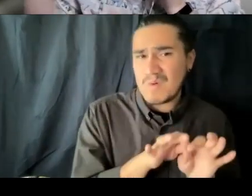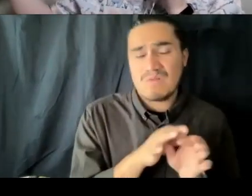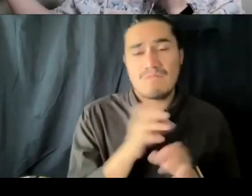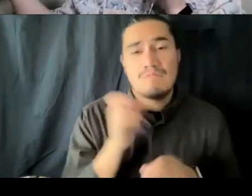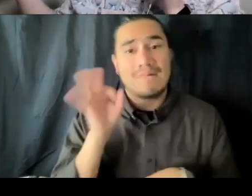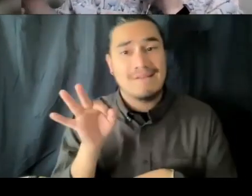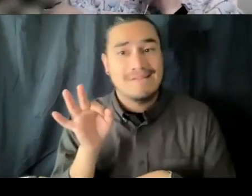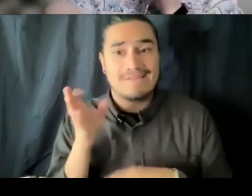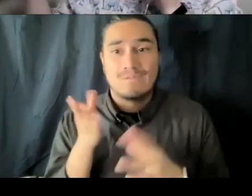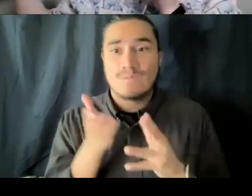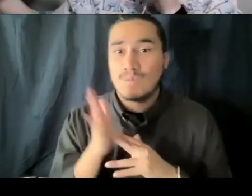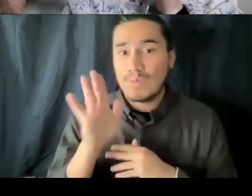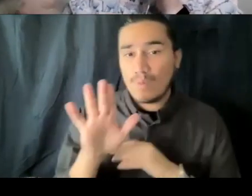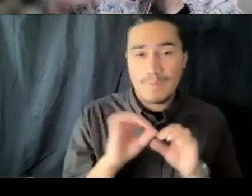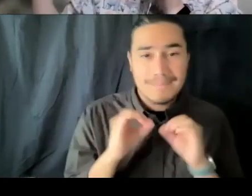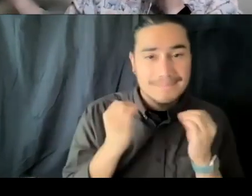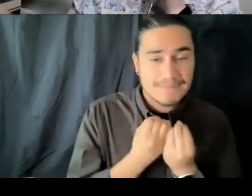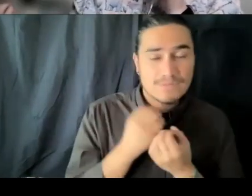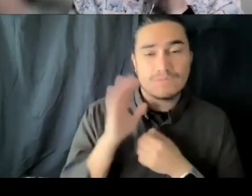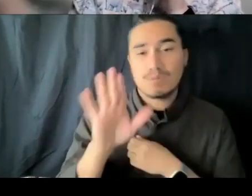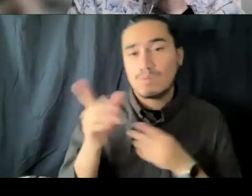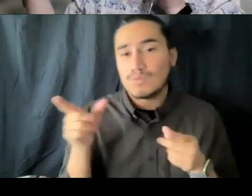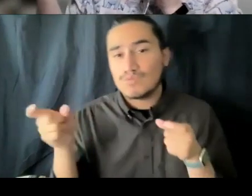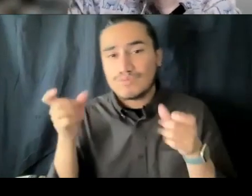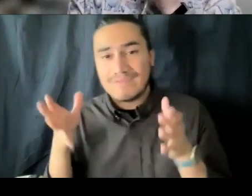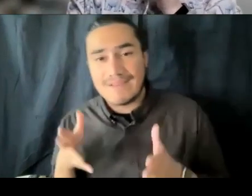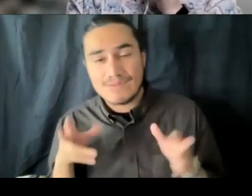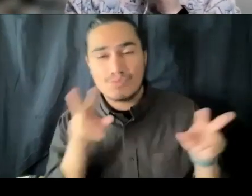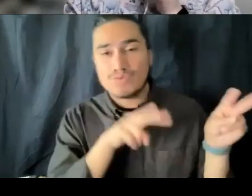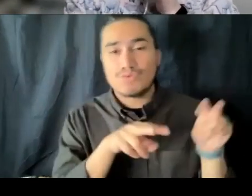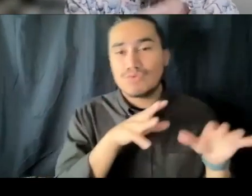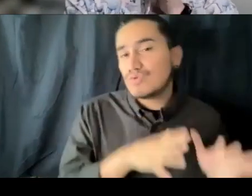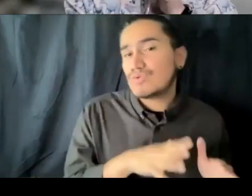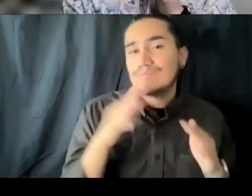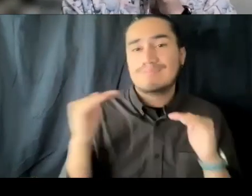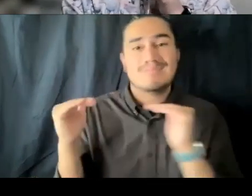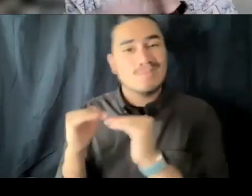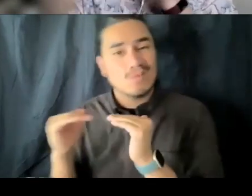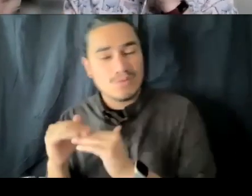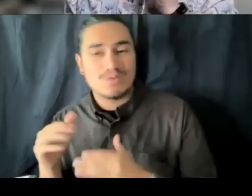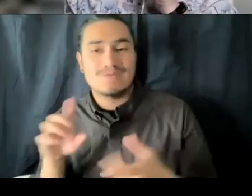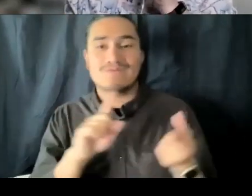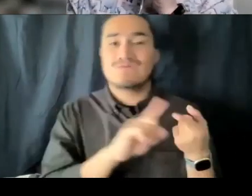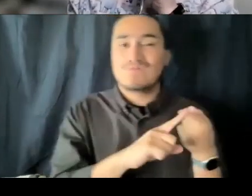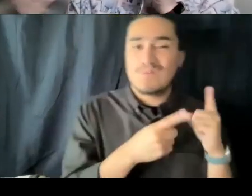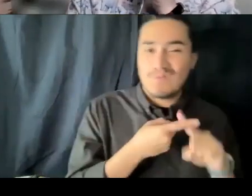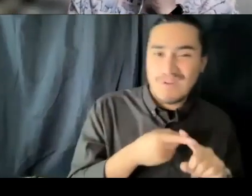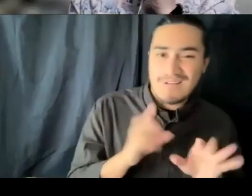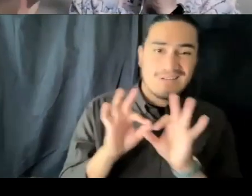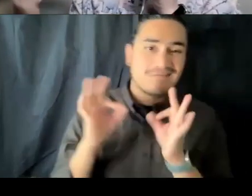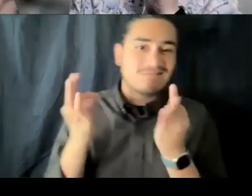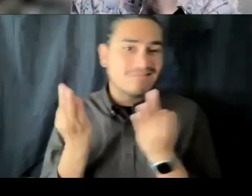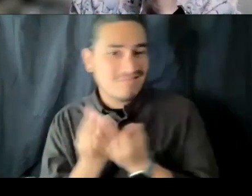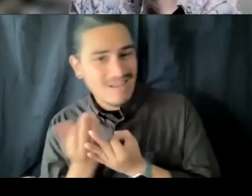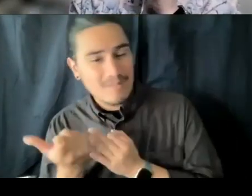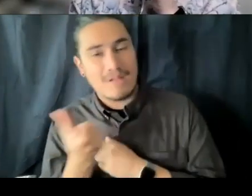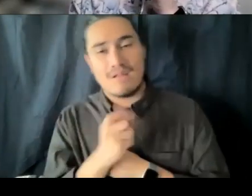your organization, your supervisor, your peers, whether it's through friends and family, whether it's through additional organizations and resources,